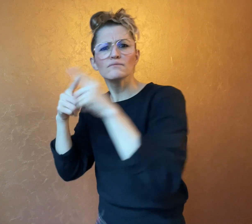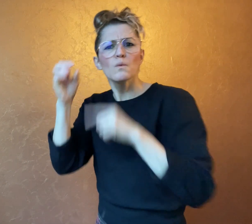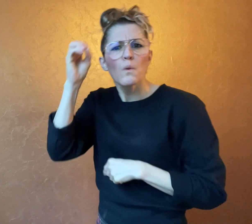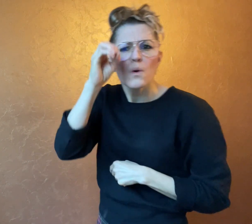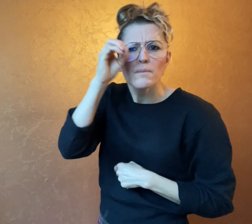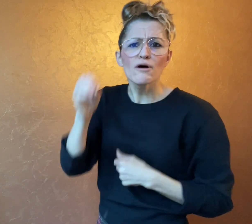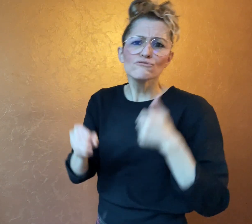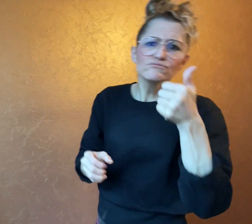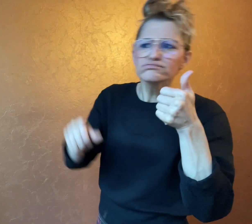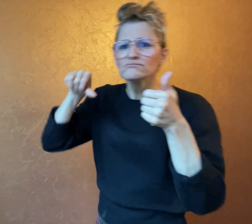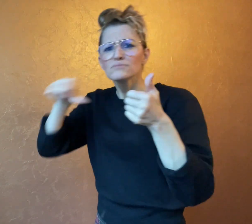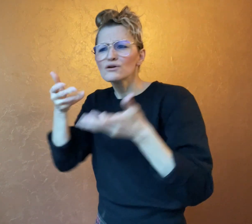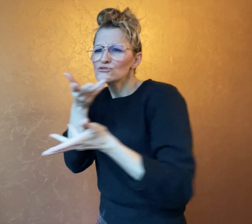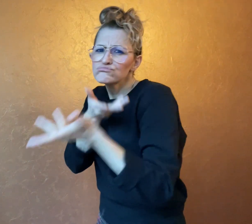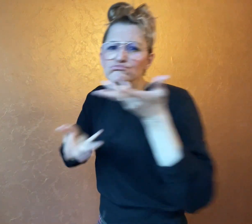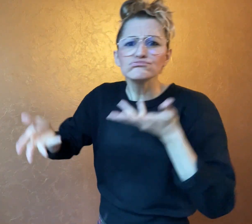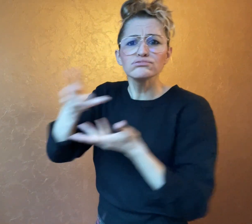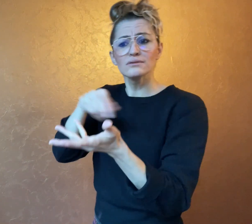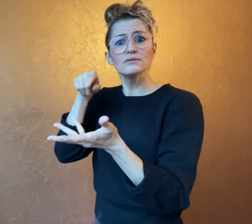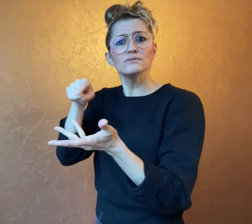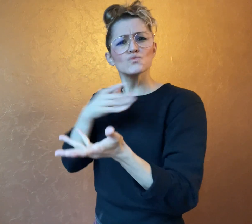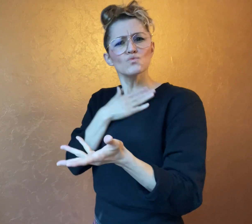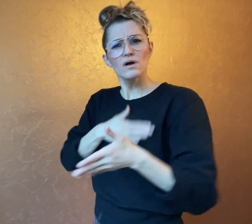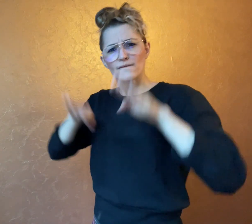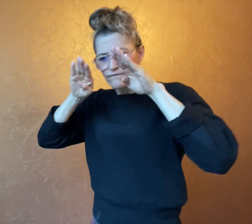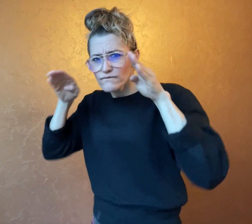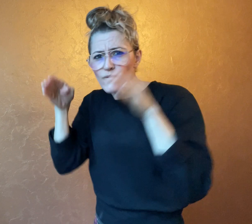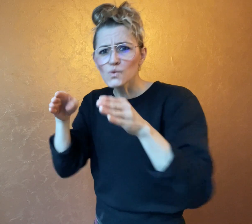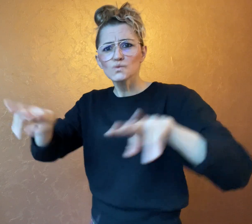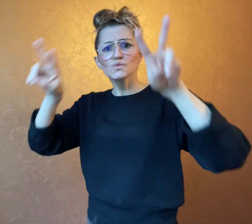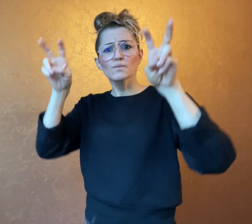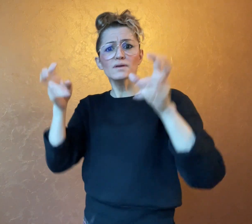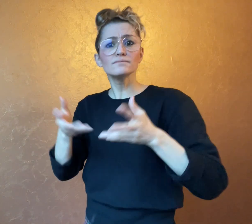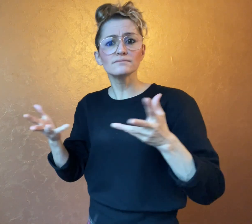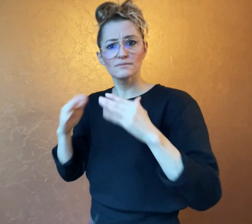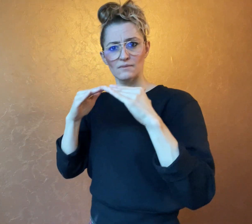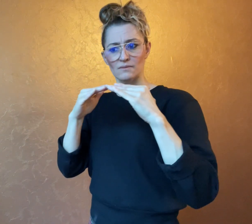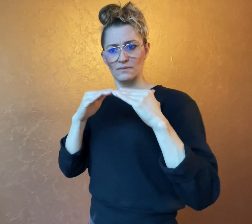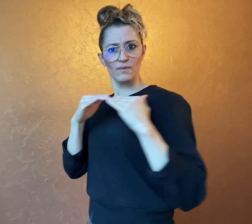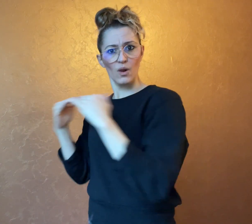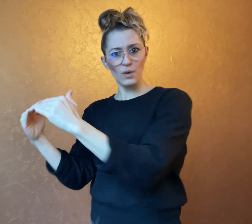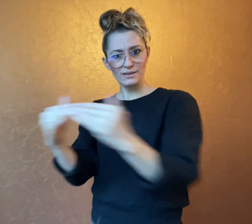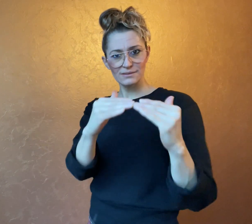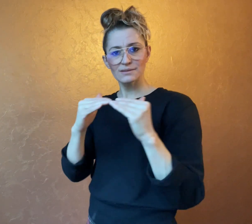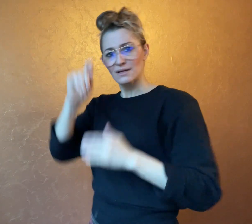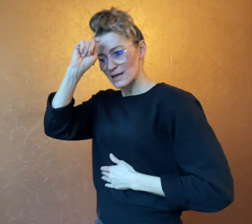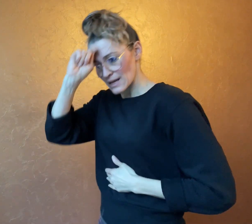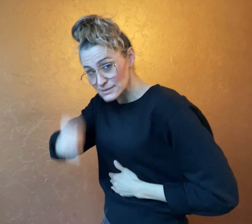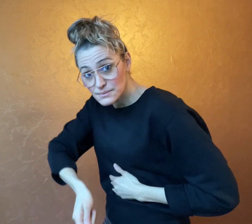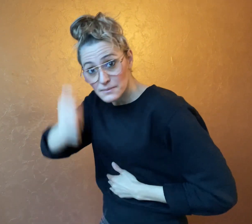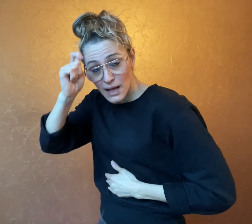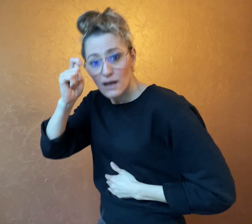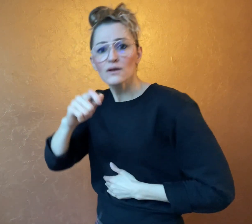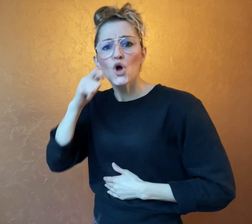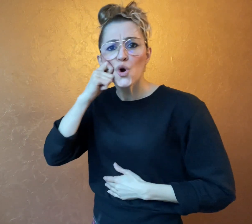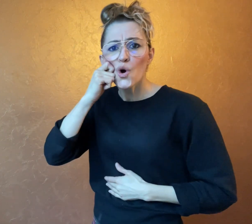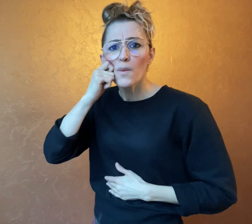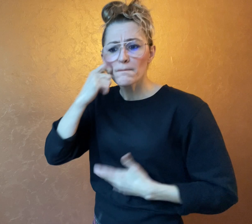and share opinions, with focus on the need for equality,